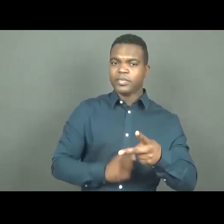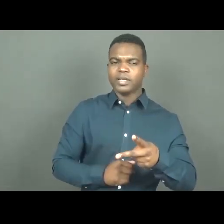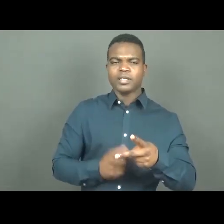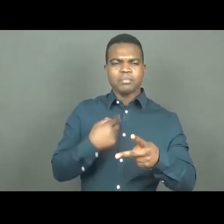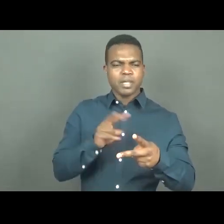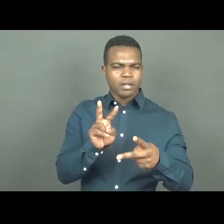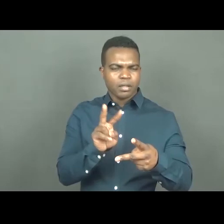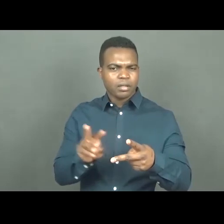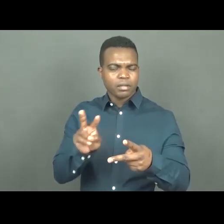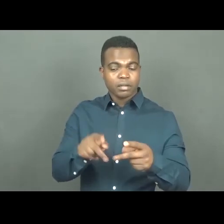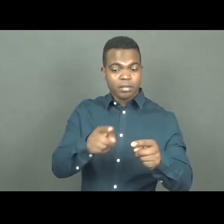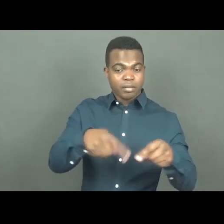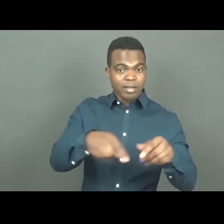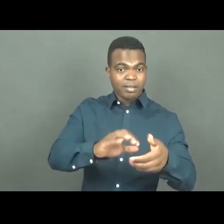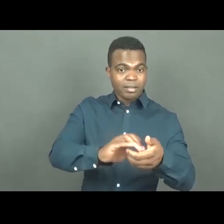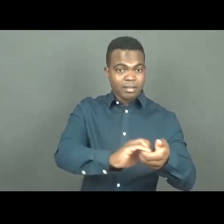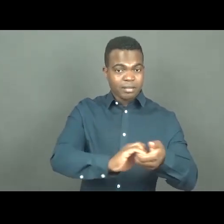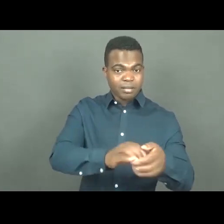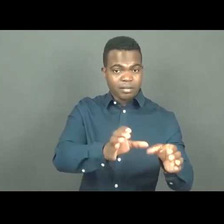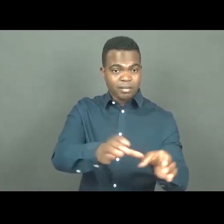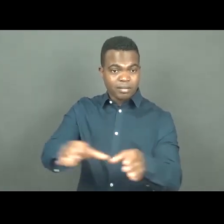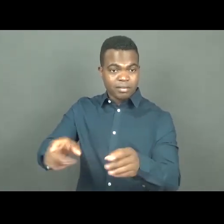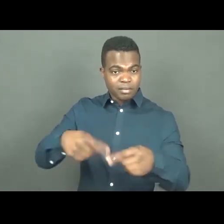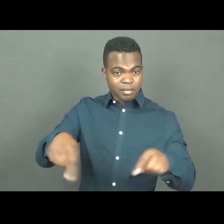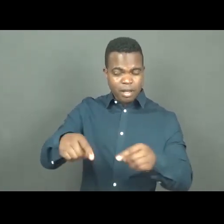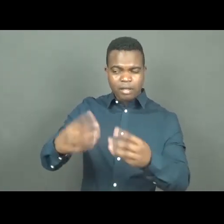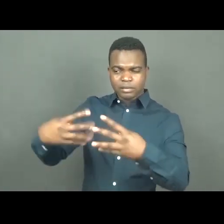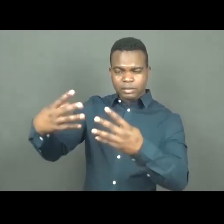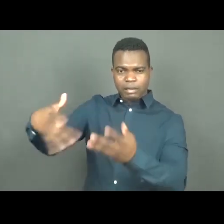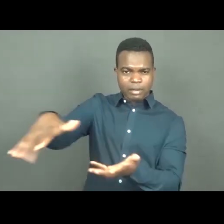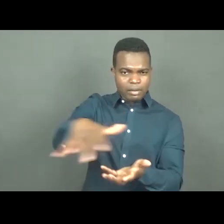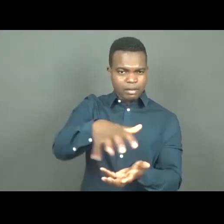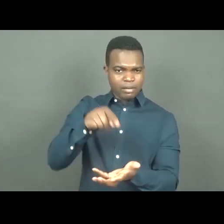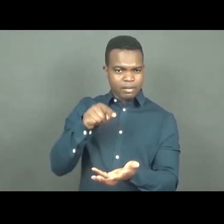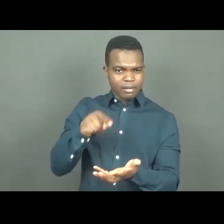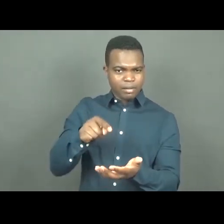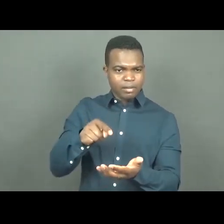on the objectives of the projects. The main tool that I was looking at there was a relatively